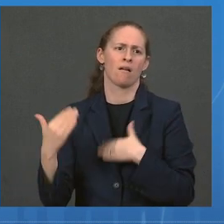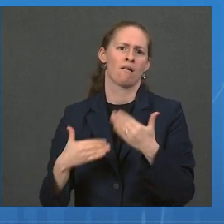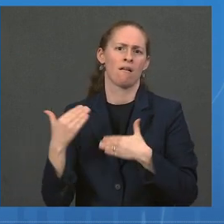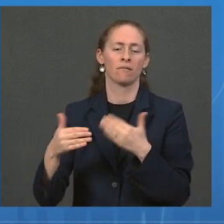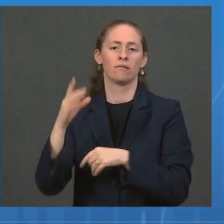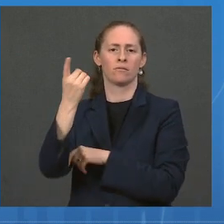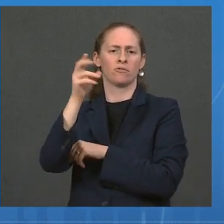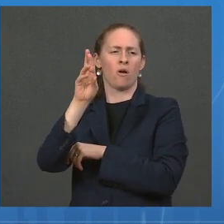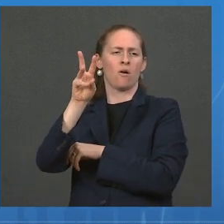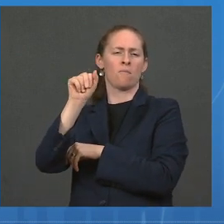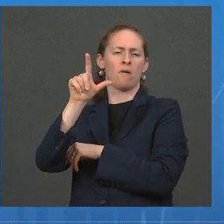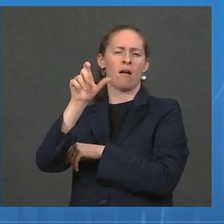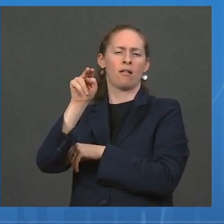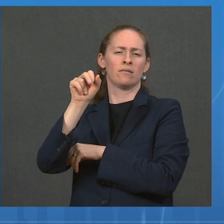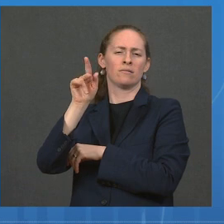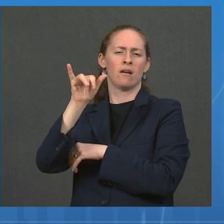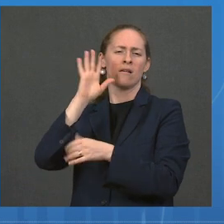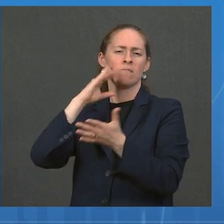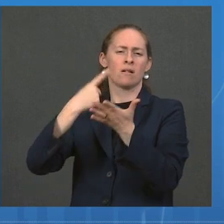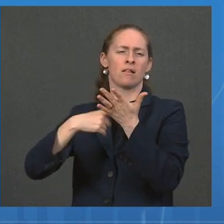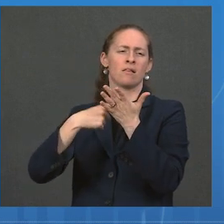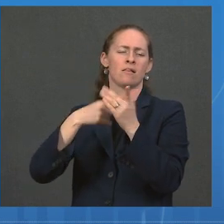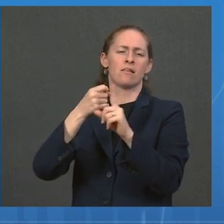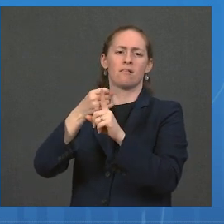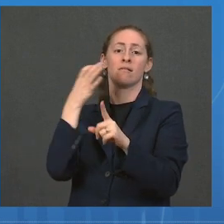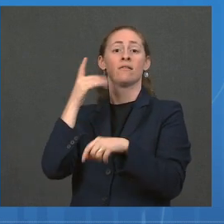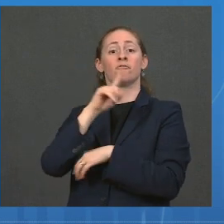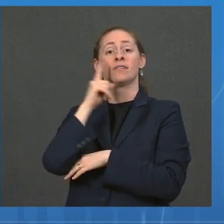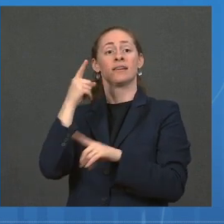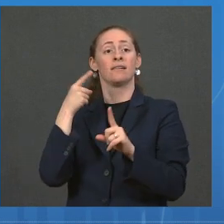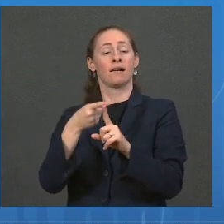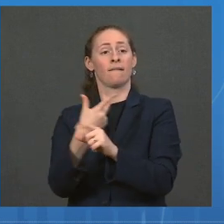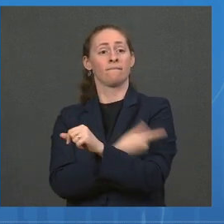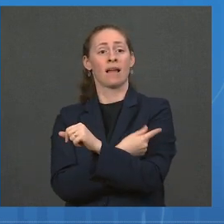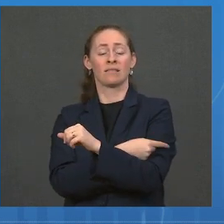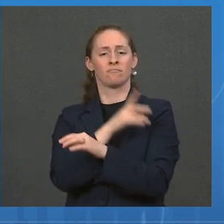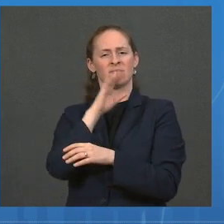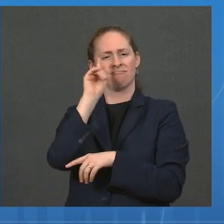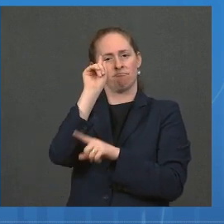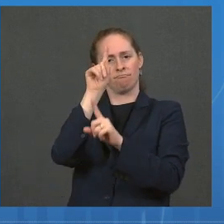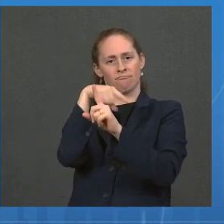that vaccines are our path to accelerate out of this pandemic.